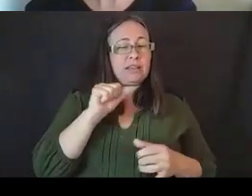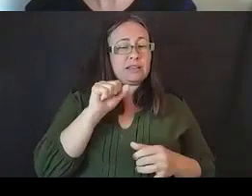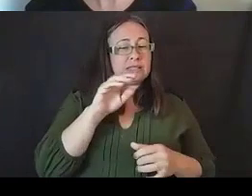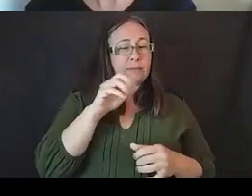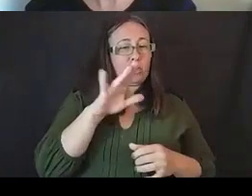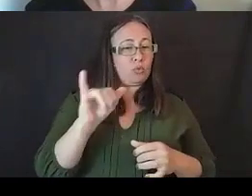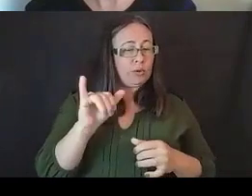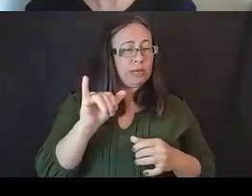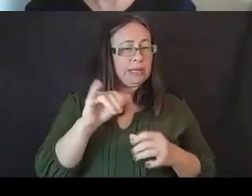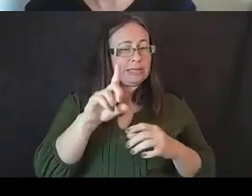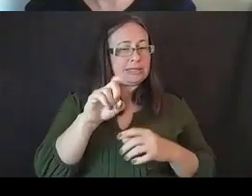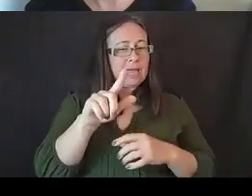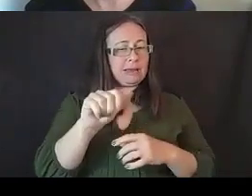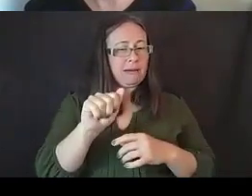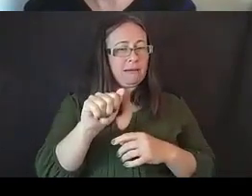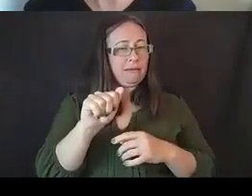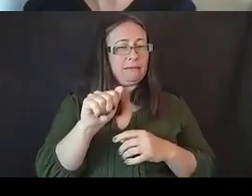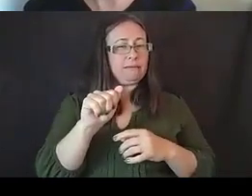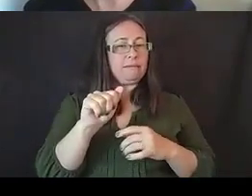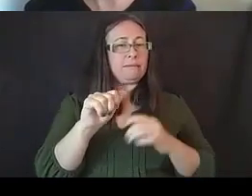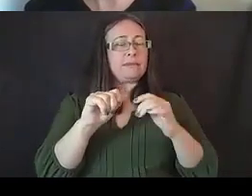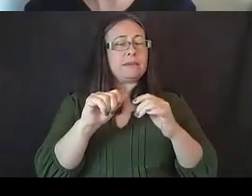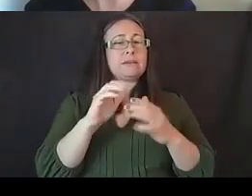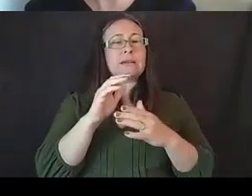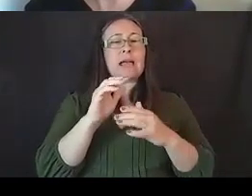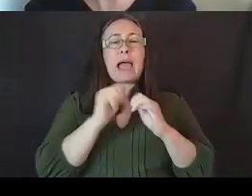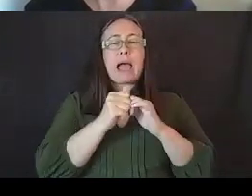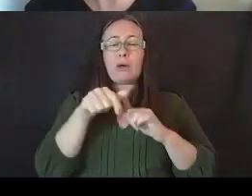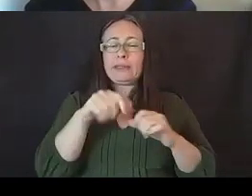Some information about how these numbers, how these statistics were generated.